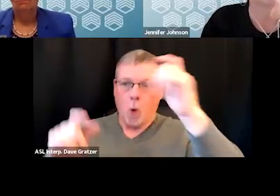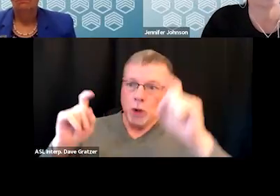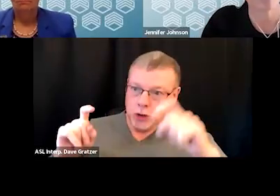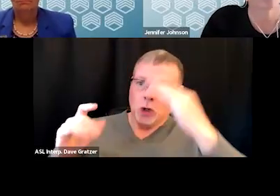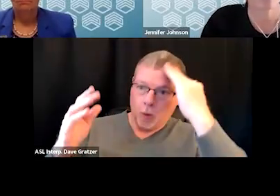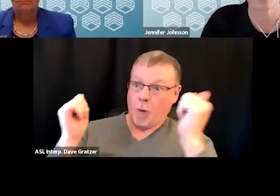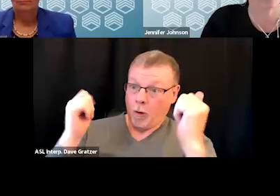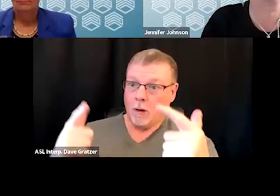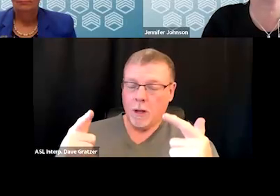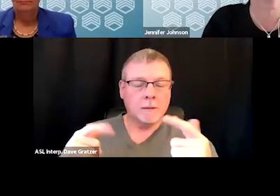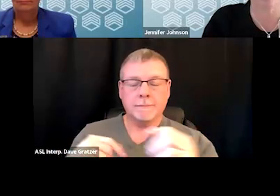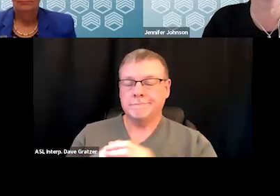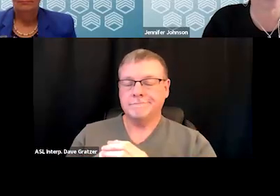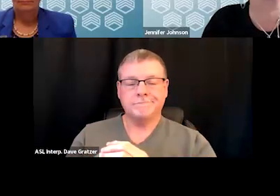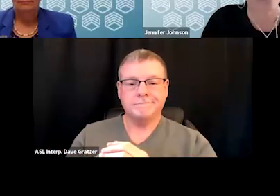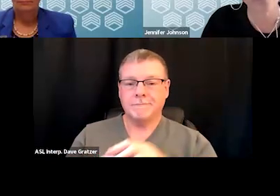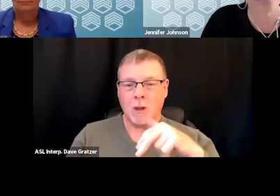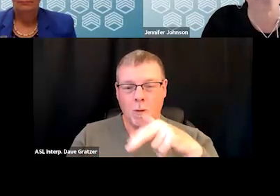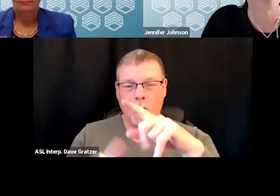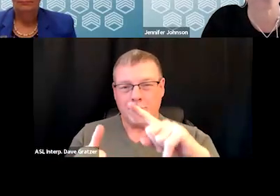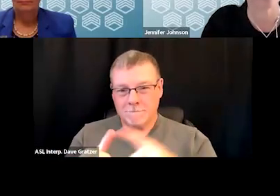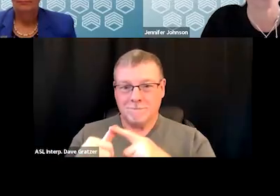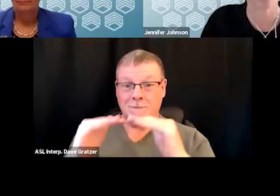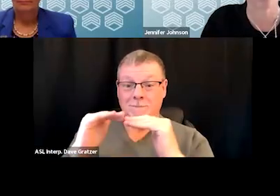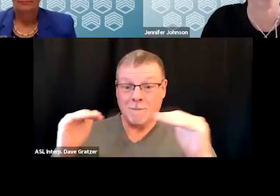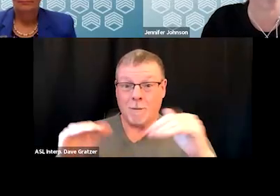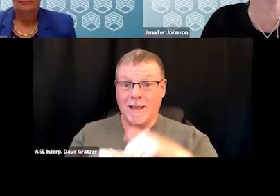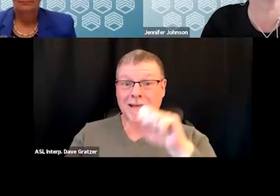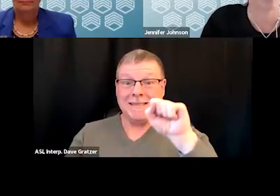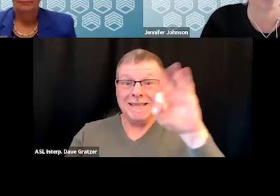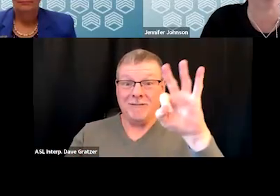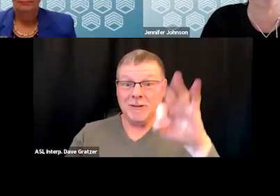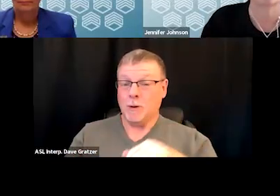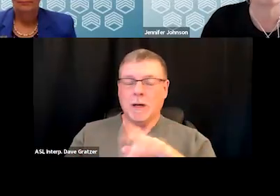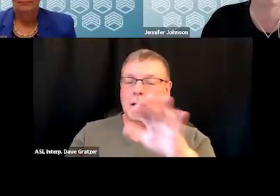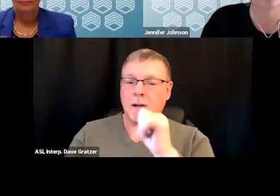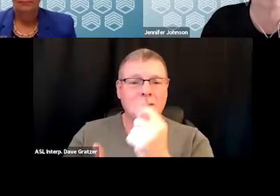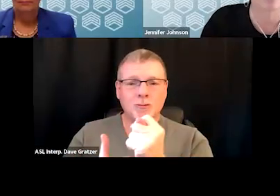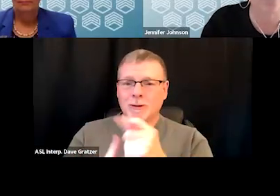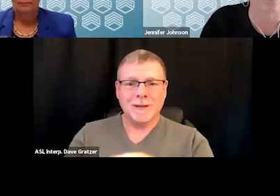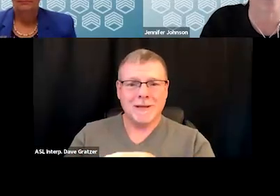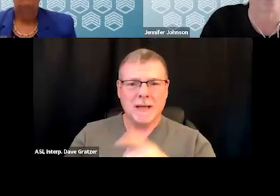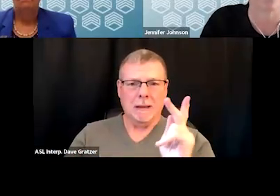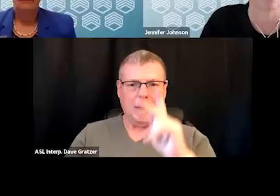But you walk into any courtroom on the first floor of the Hall of Justice in San Francisco that's not a treatment court, people don't know this stuff.